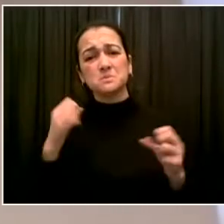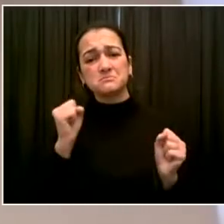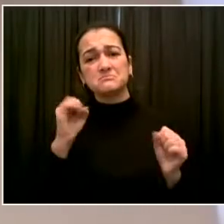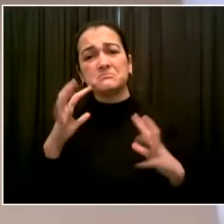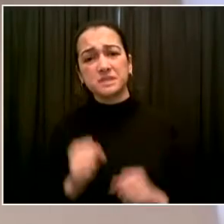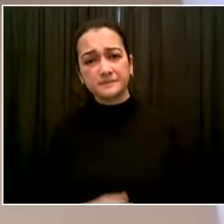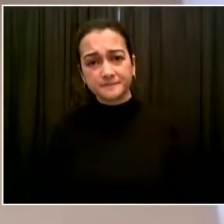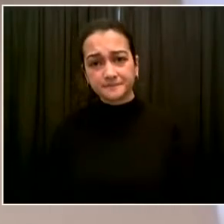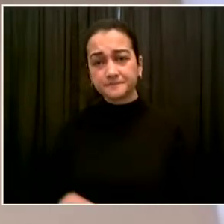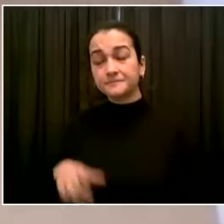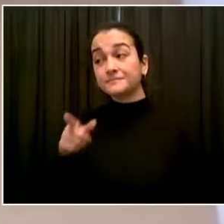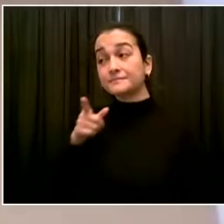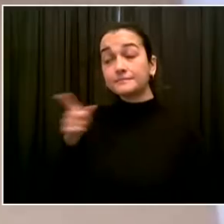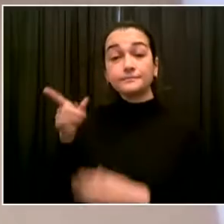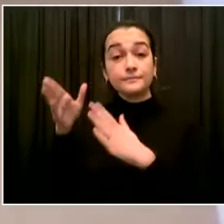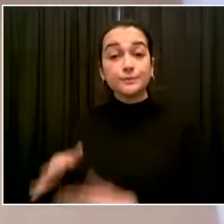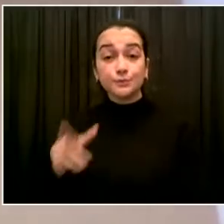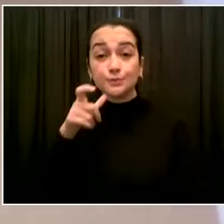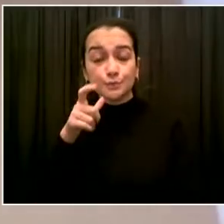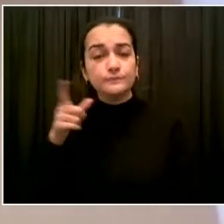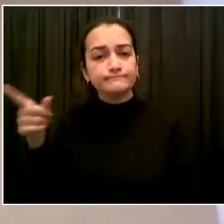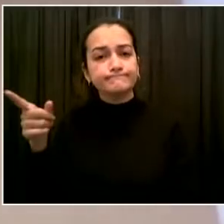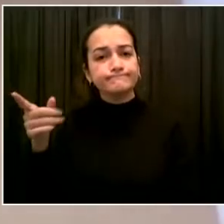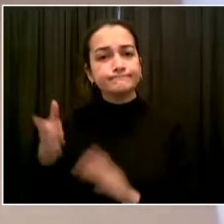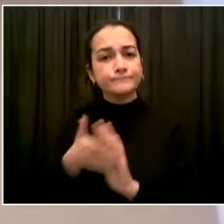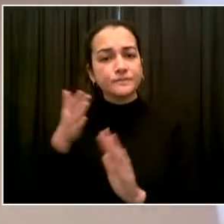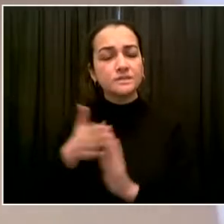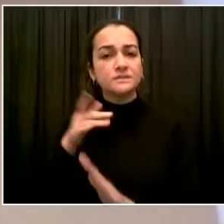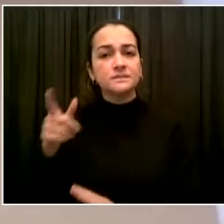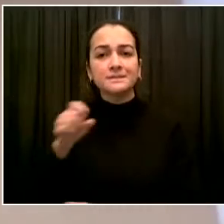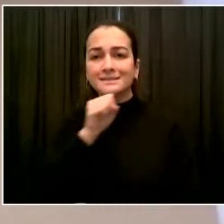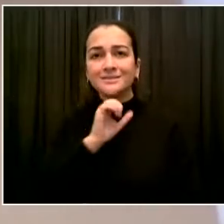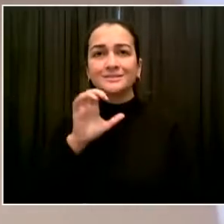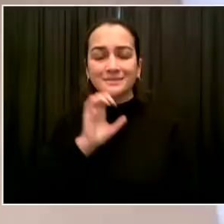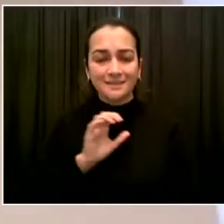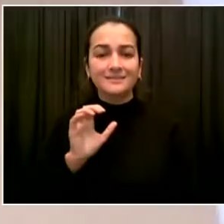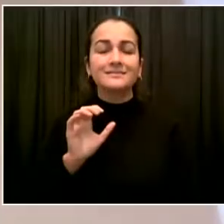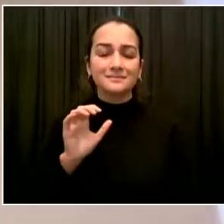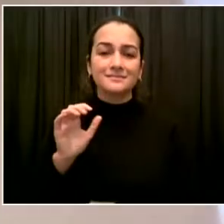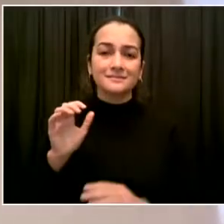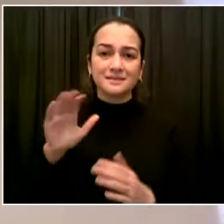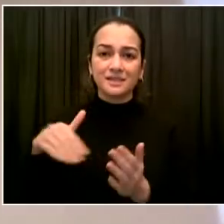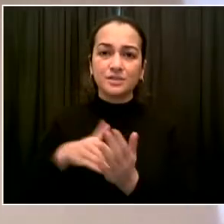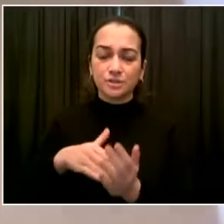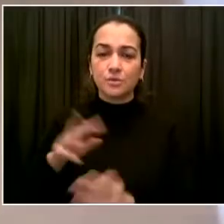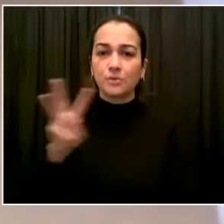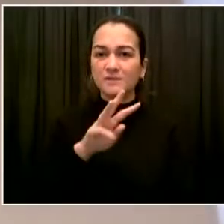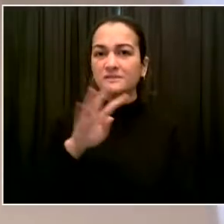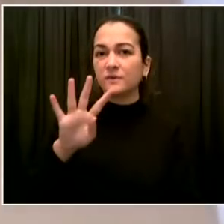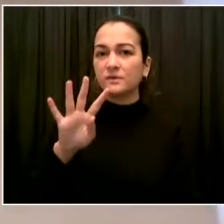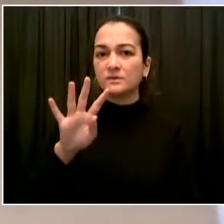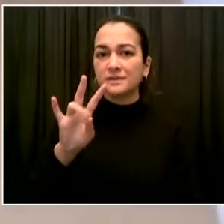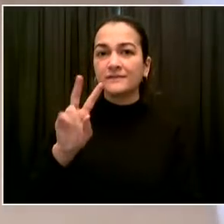CENTHER ERE N O WEST 72nd STREET AND SHE SAID SHE IS SERVING VULNERABLE POPULATIONS AND